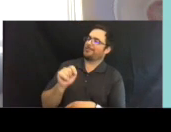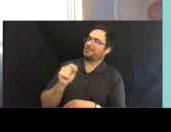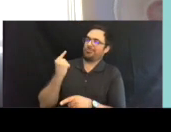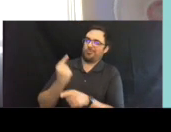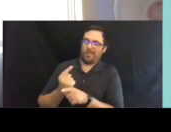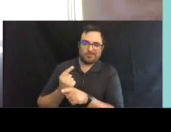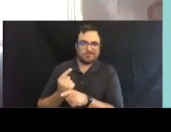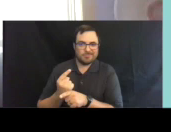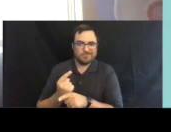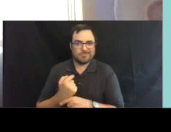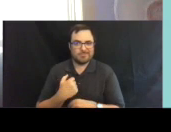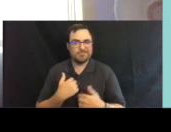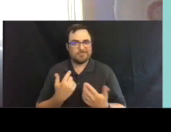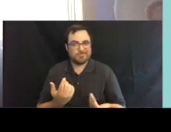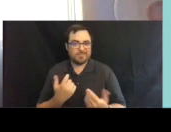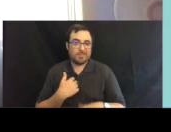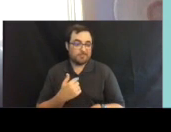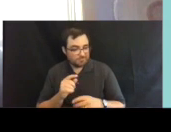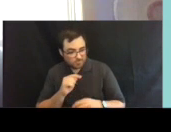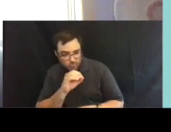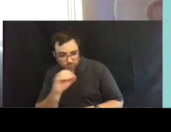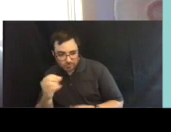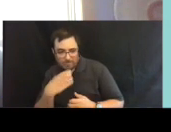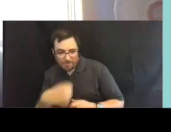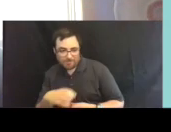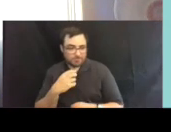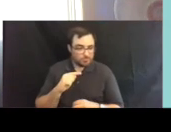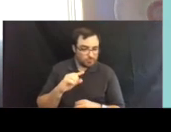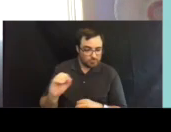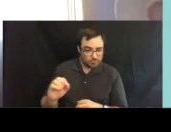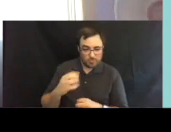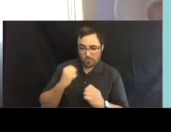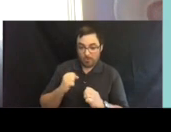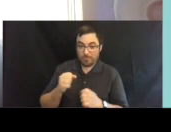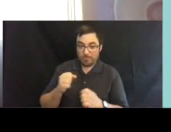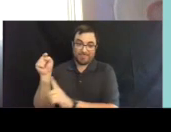too hot, too cold and then say but this one was....